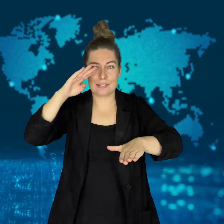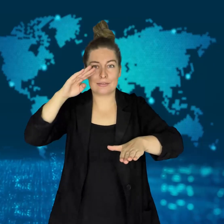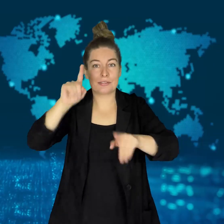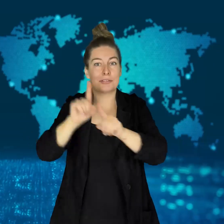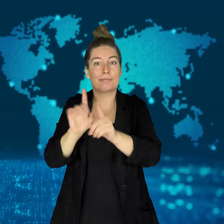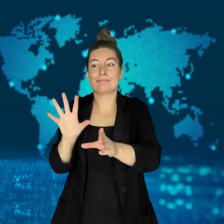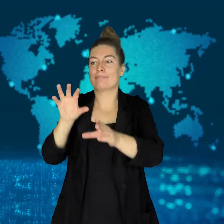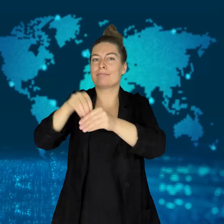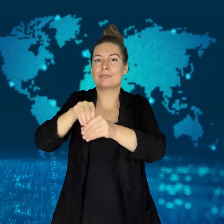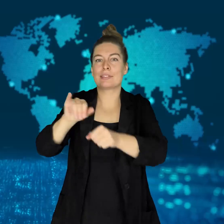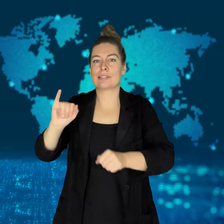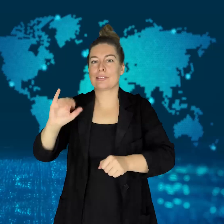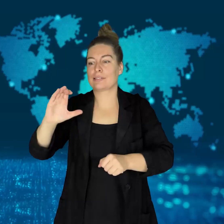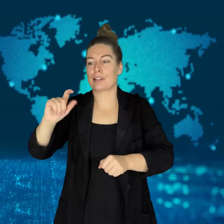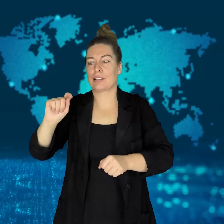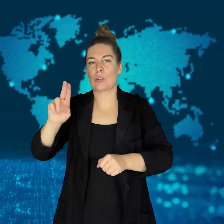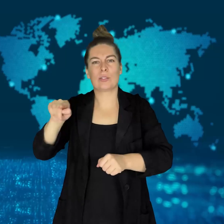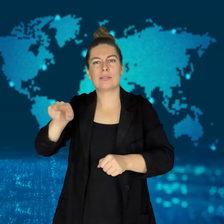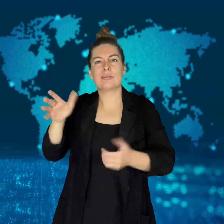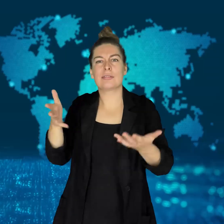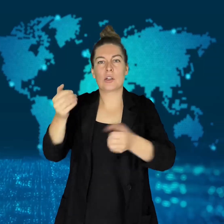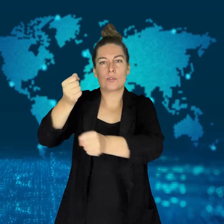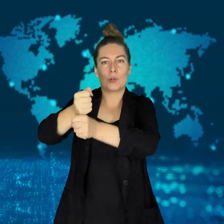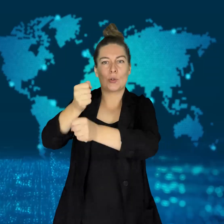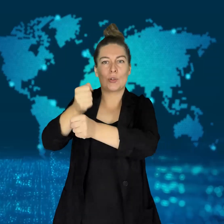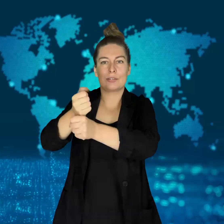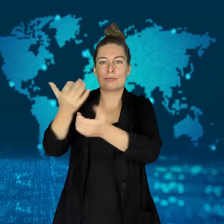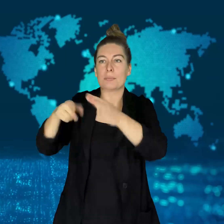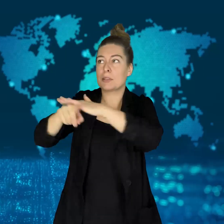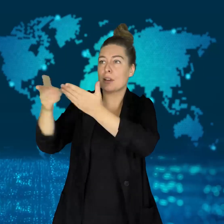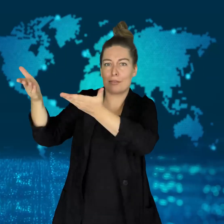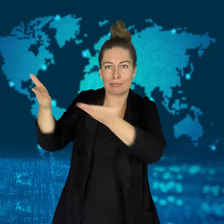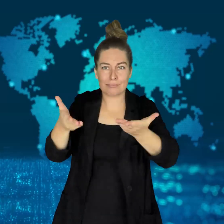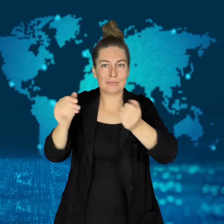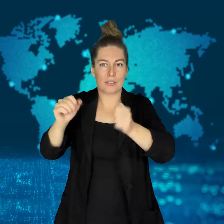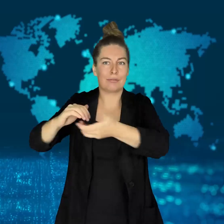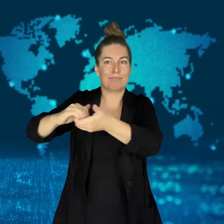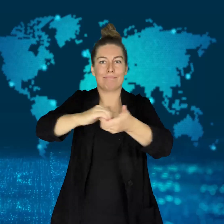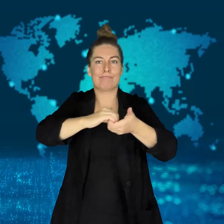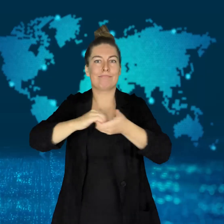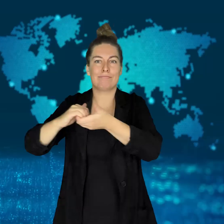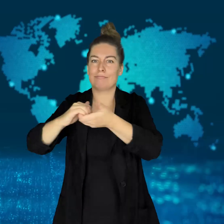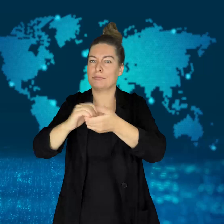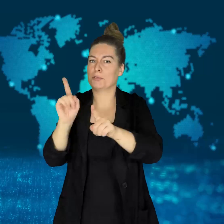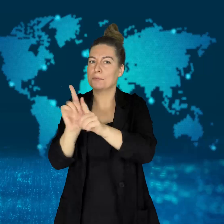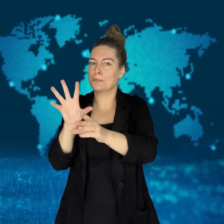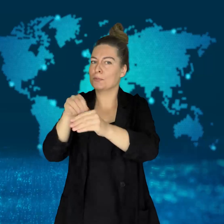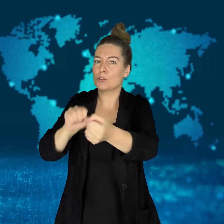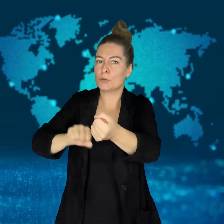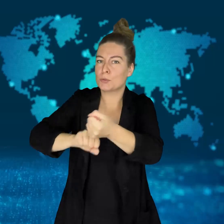Organized by the Irish Congress of Trade Unions (ICTU),